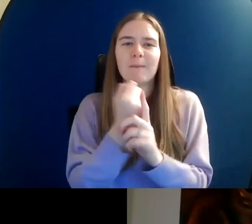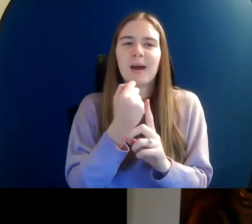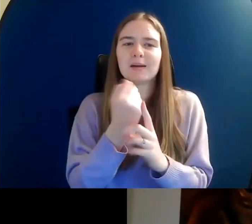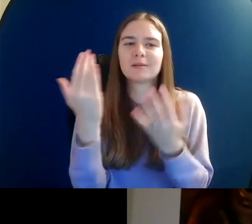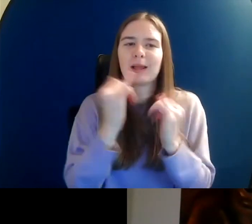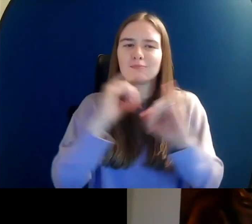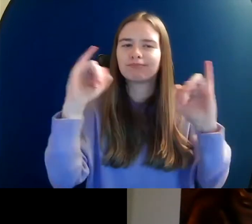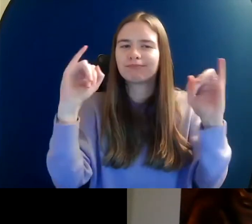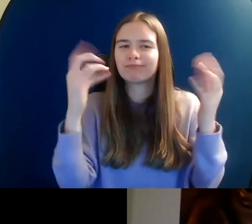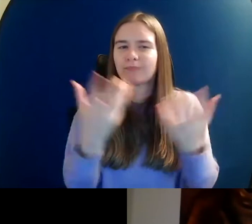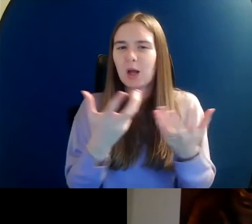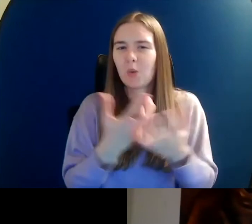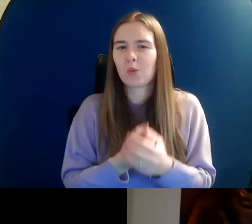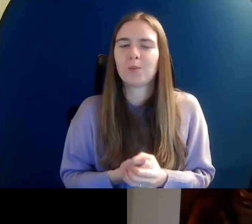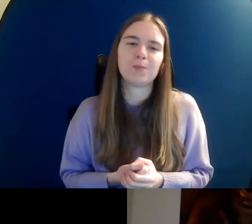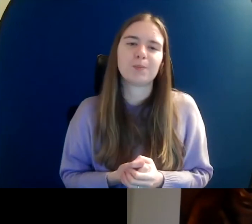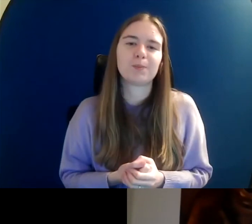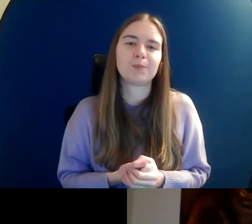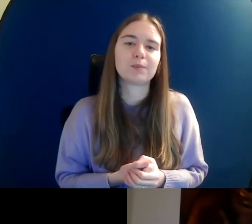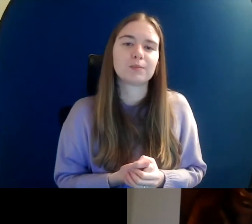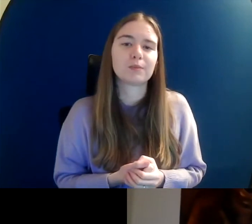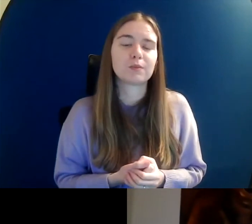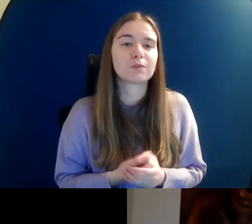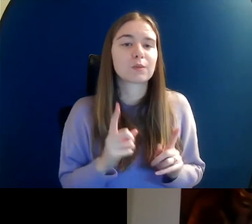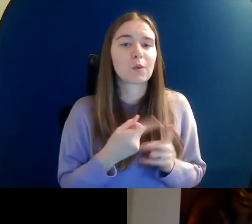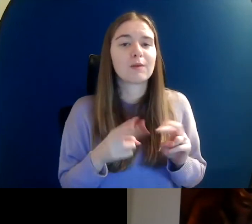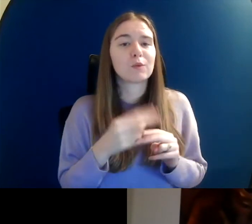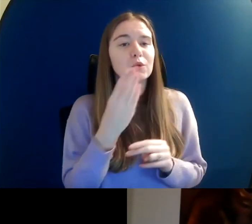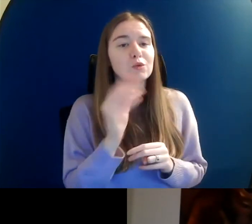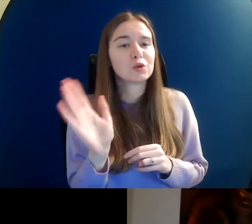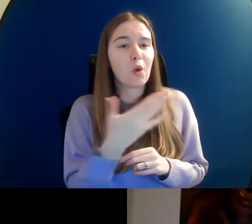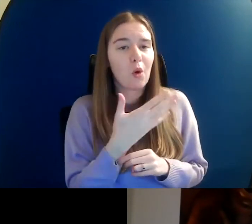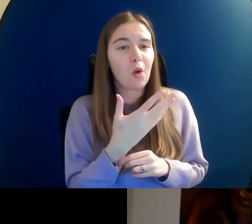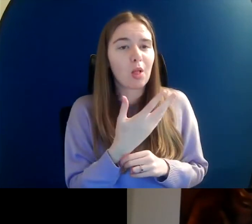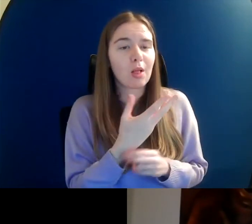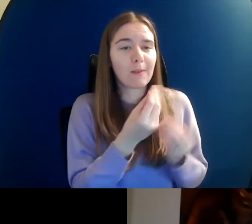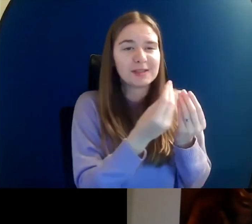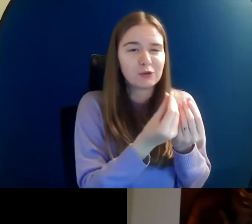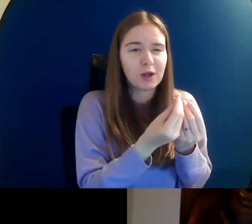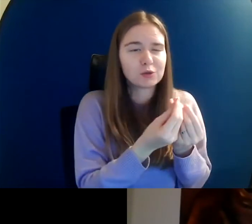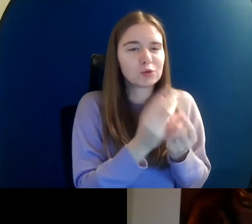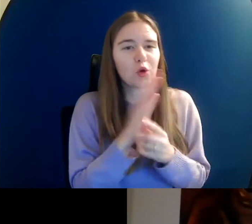Well, what if we reused old materials, avoiding the production of new materials as much as possible, especially in cities